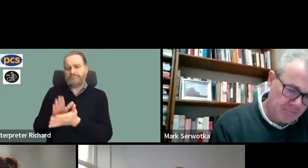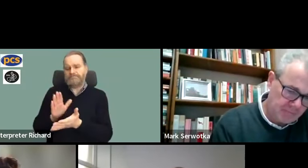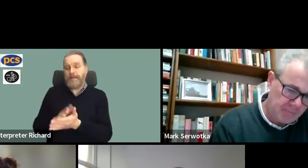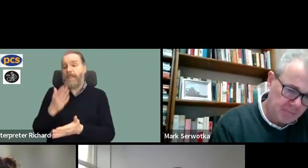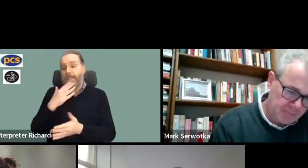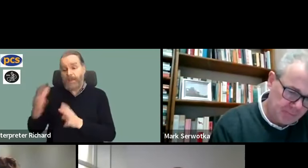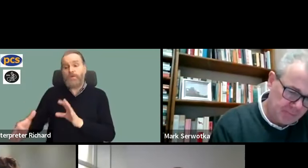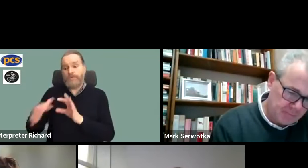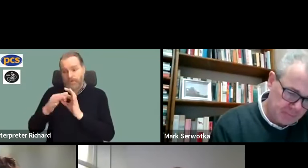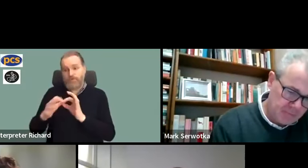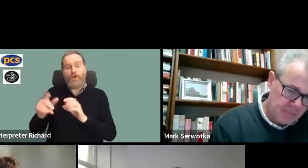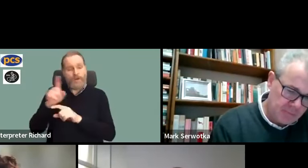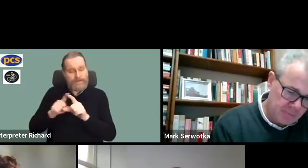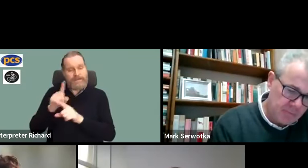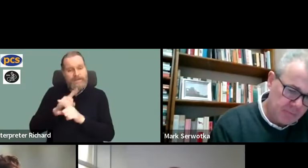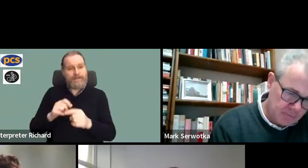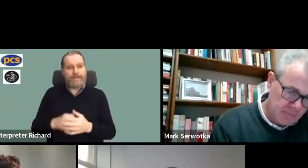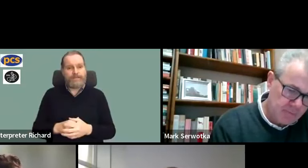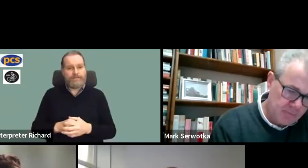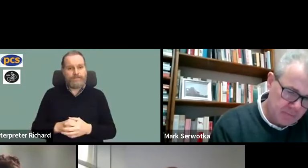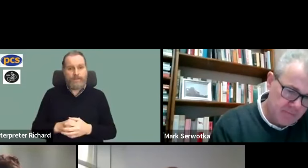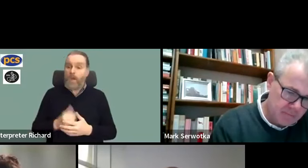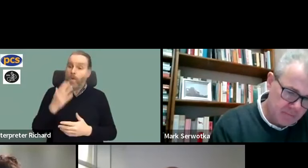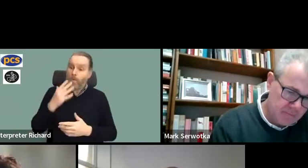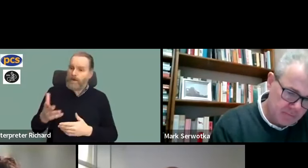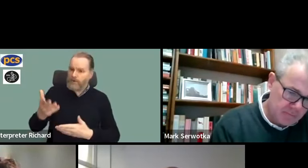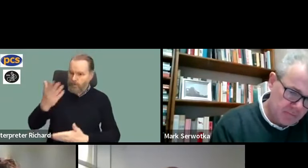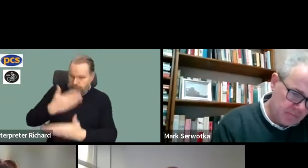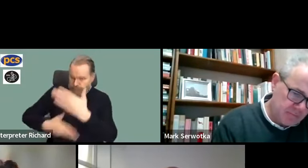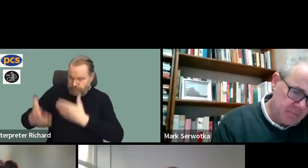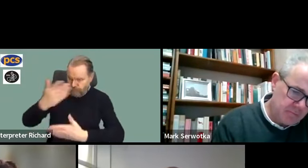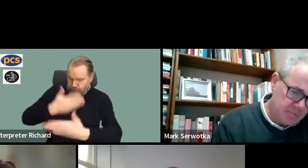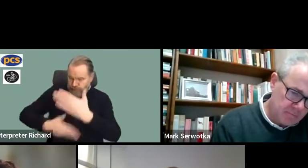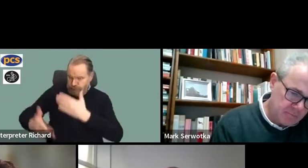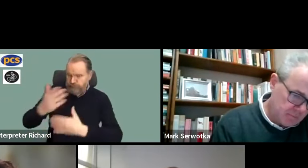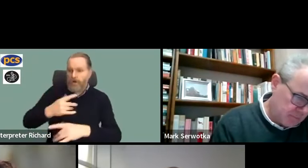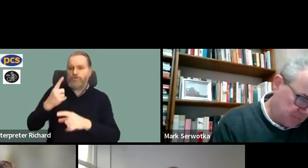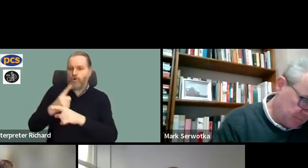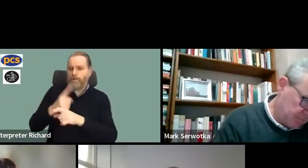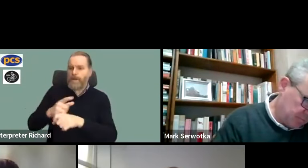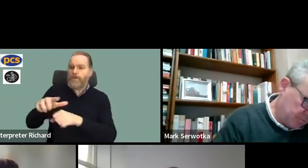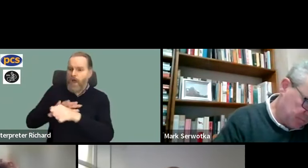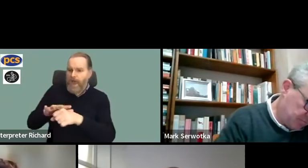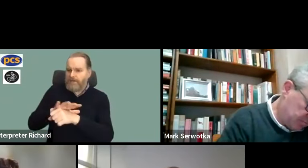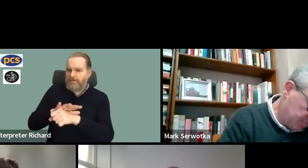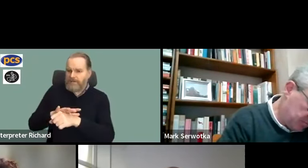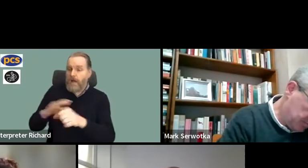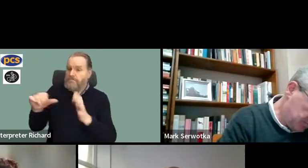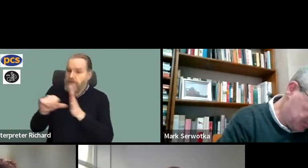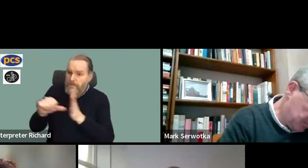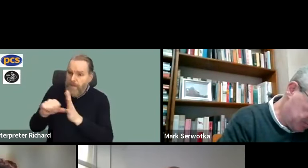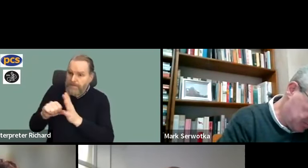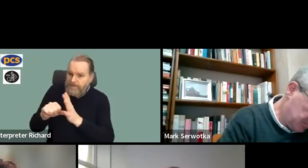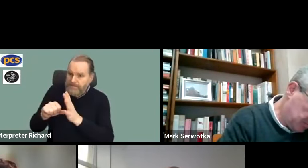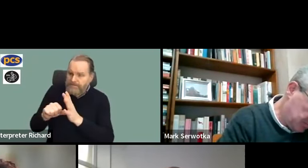so much for so much for joining us. I so much for joining us. I think the thing that really run I think the thing that really run out from everything you were saying. There is